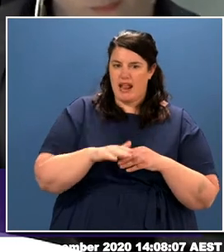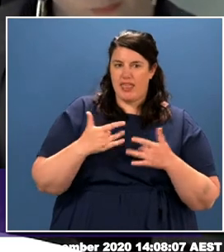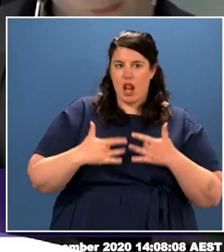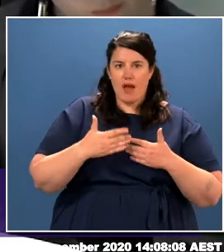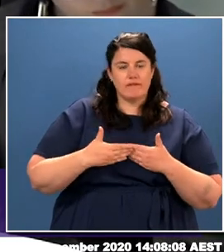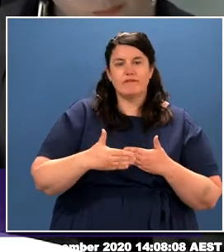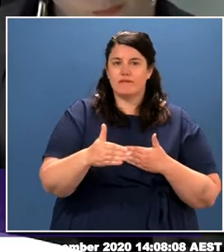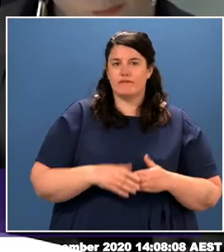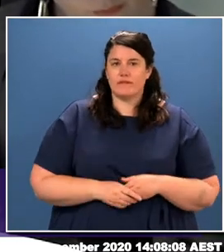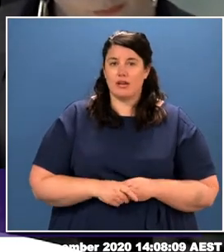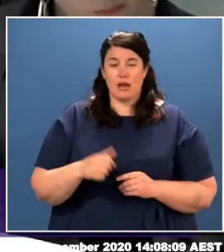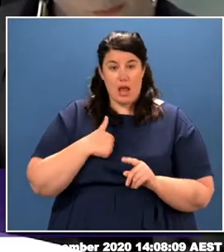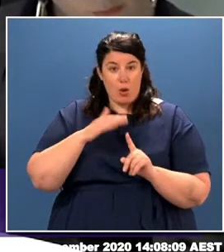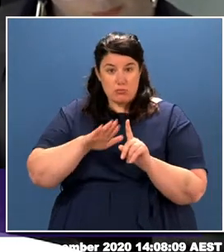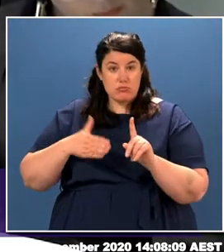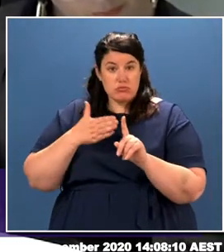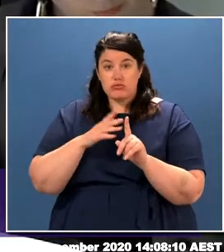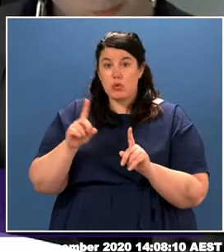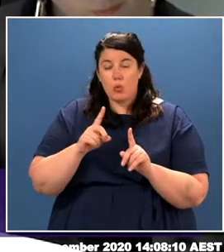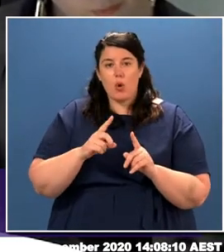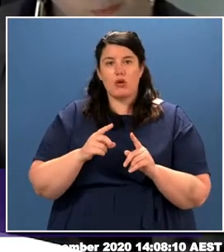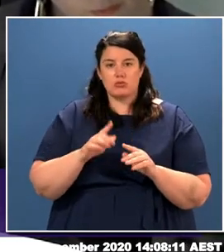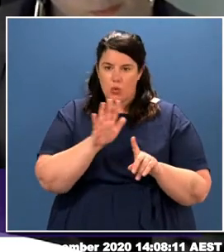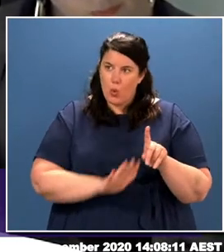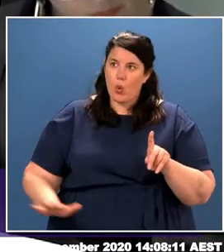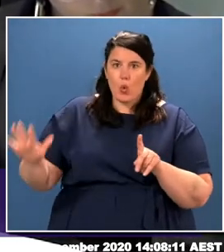The Alliance's purpose is to provide a national focus to improve health and